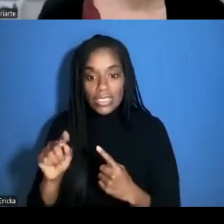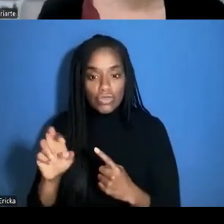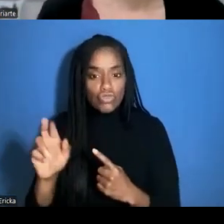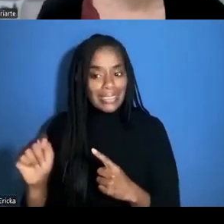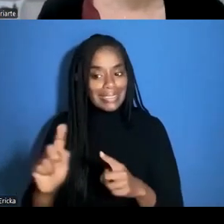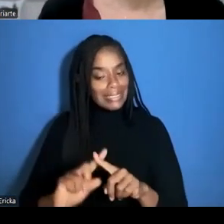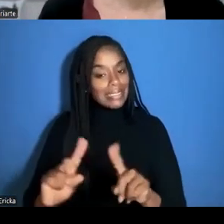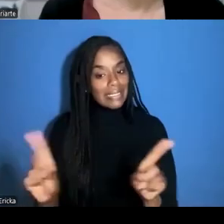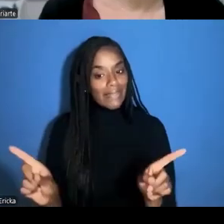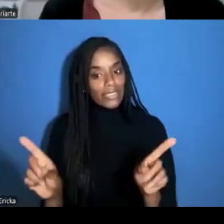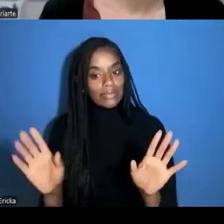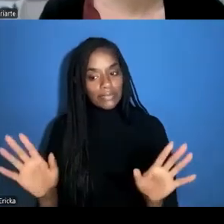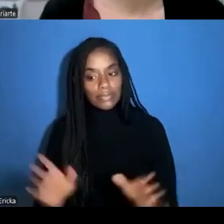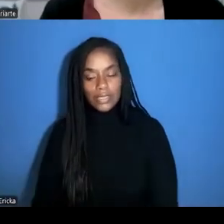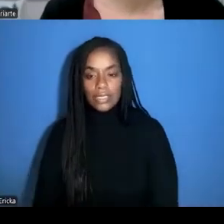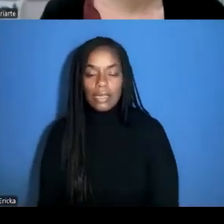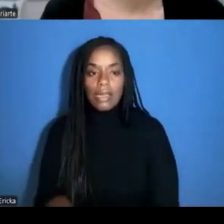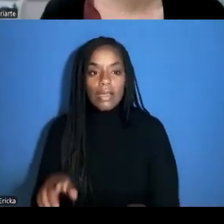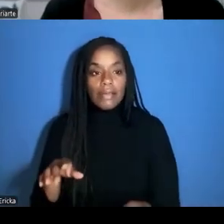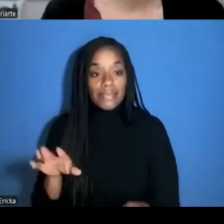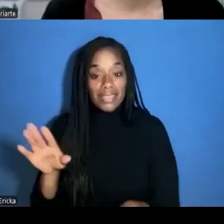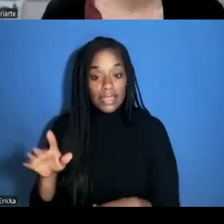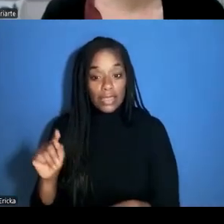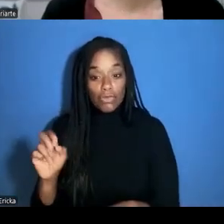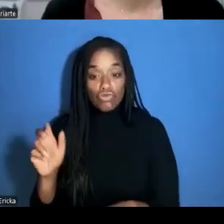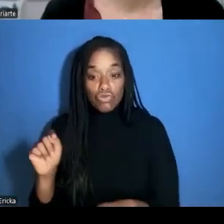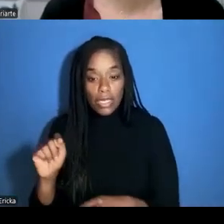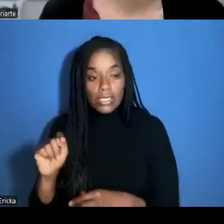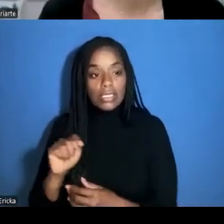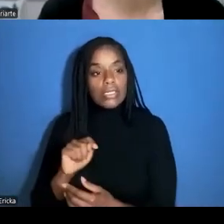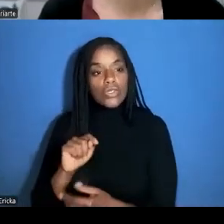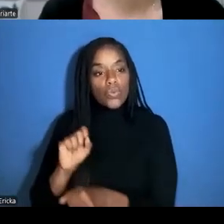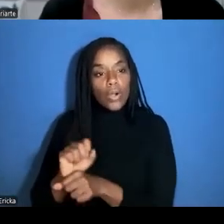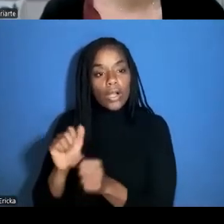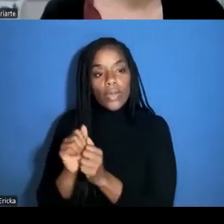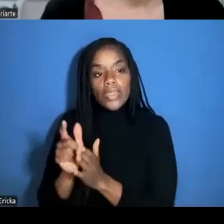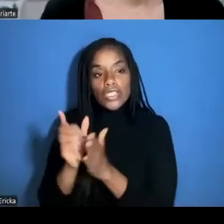You you work with an attorney to create a Special Needs Trust. They can be expensive.